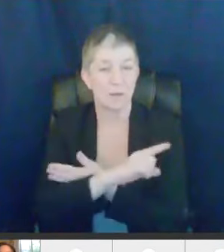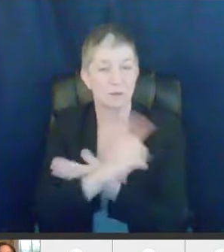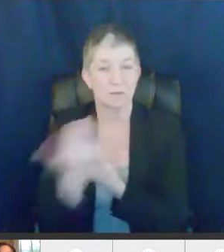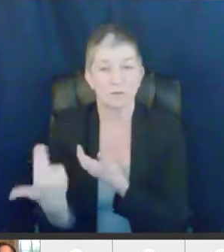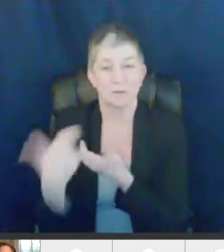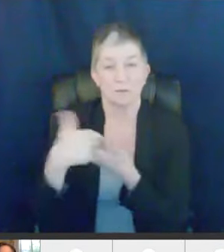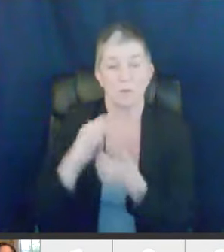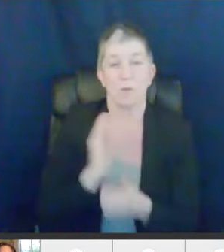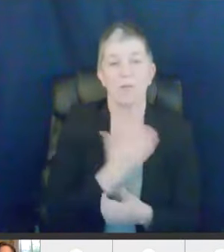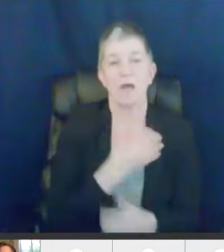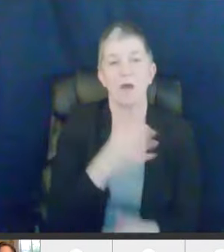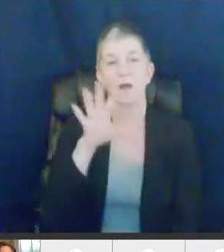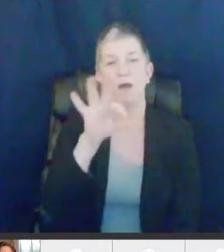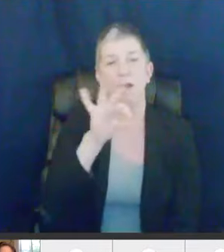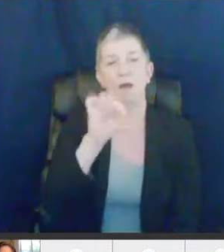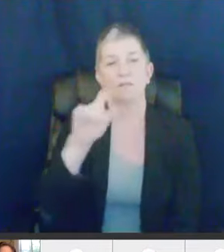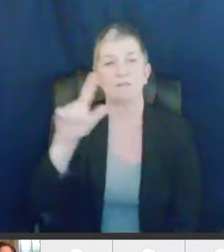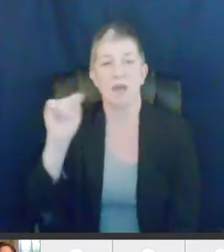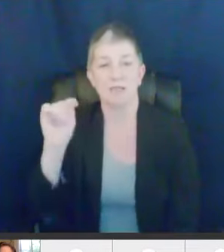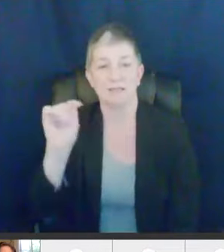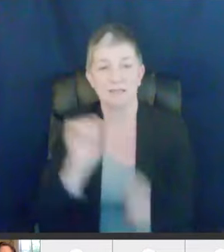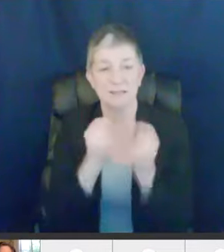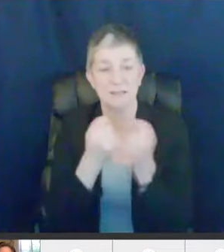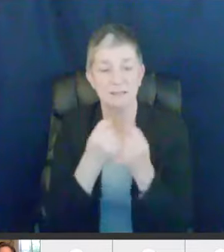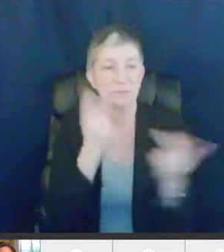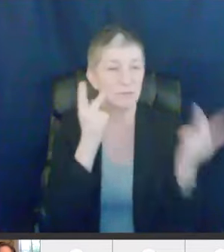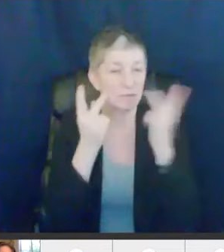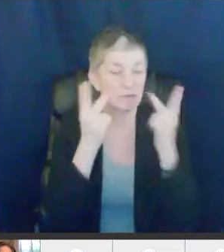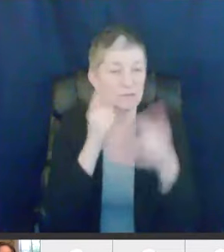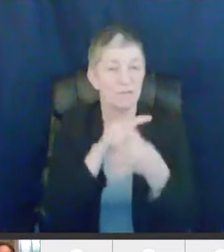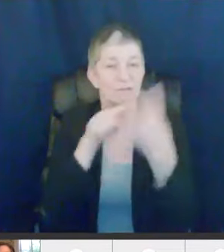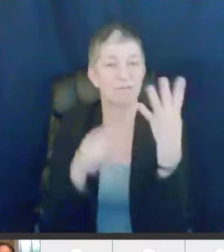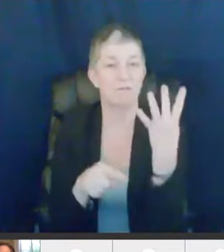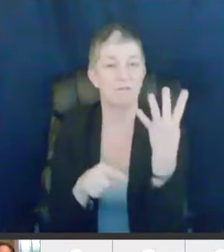fast teams to visit four facilities that have been